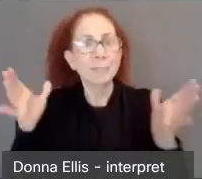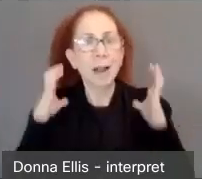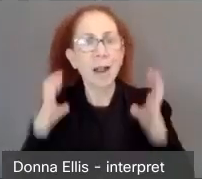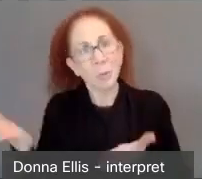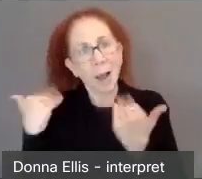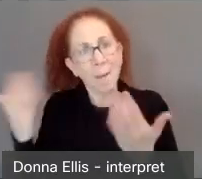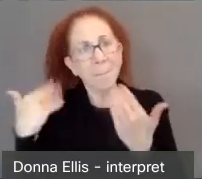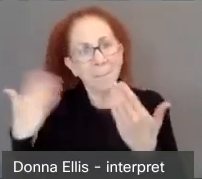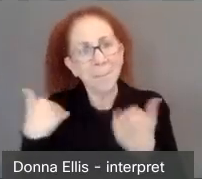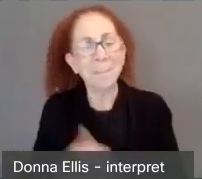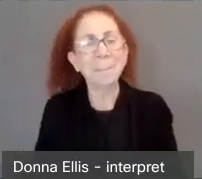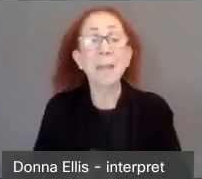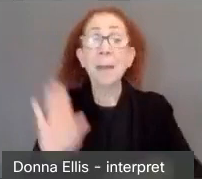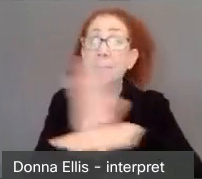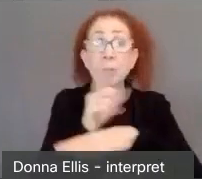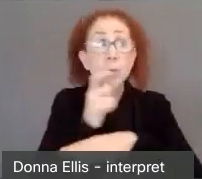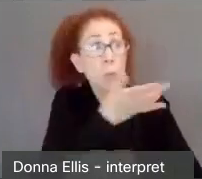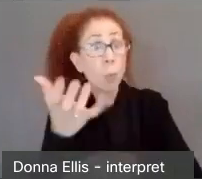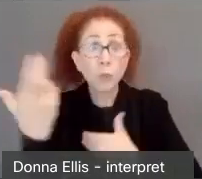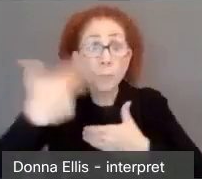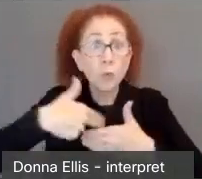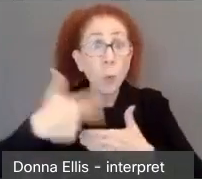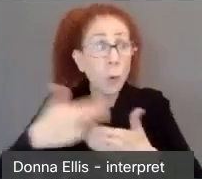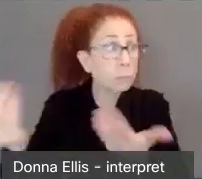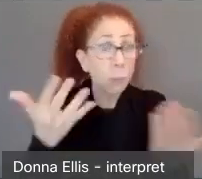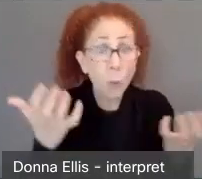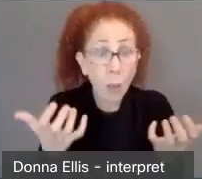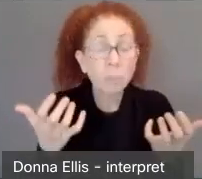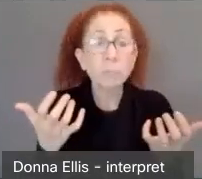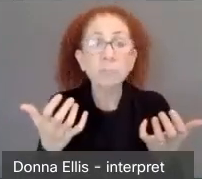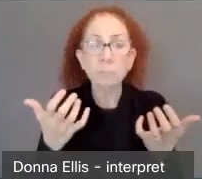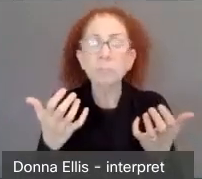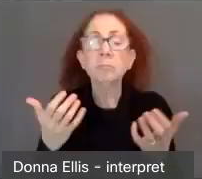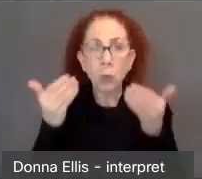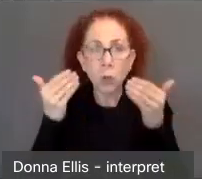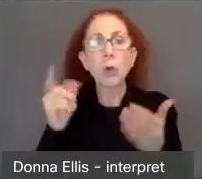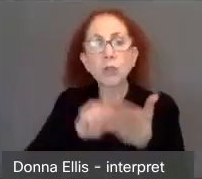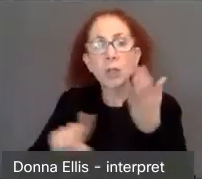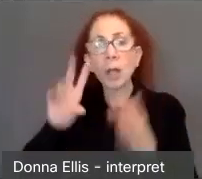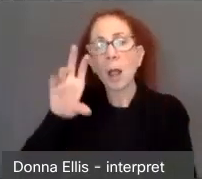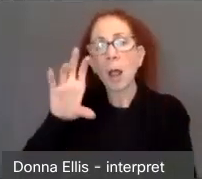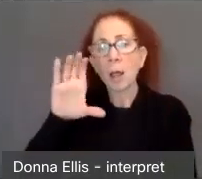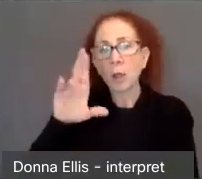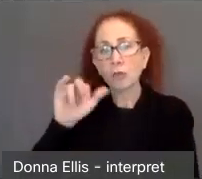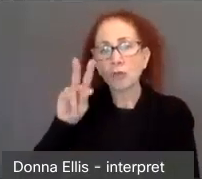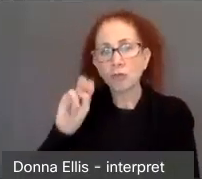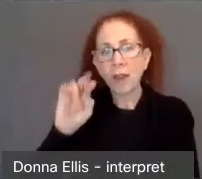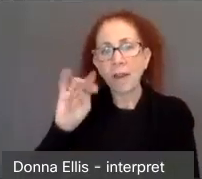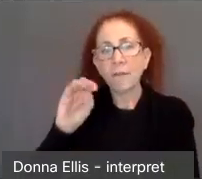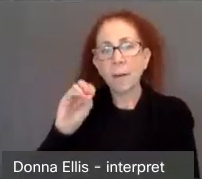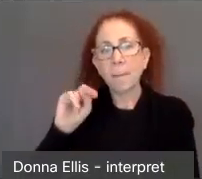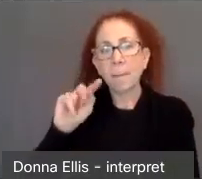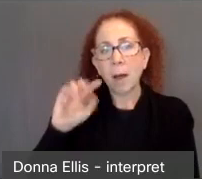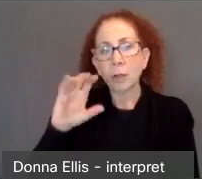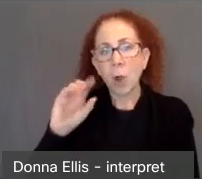Businesses who are interested in participating in the program can go to cravemontcomonth.com to sign